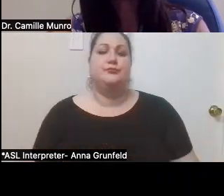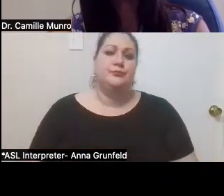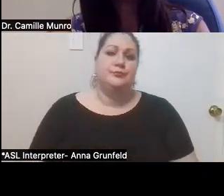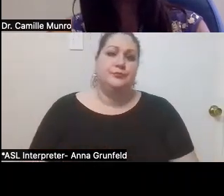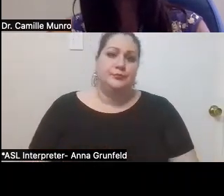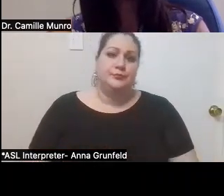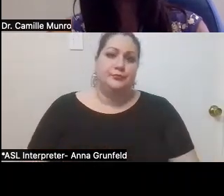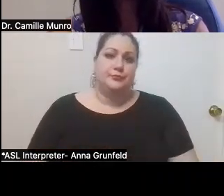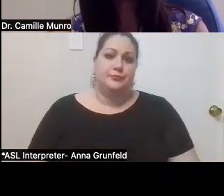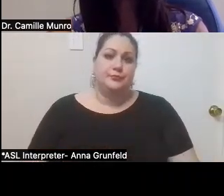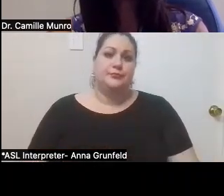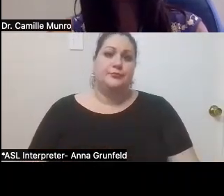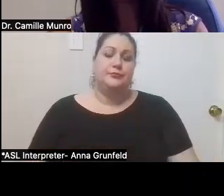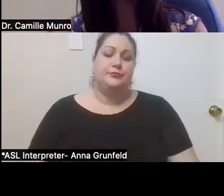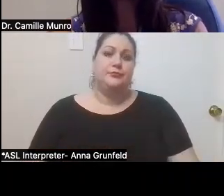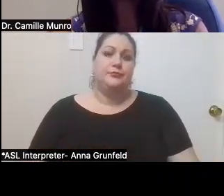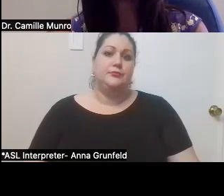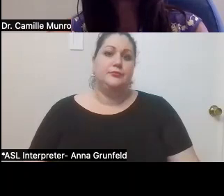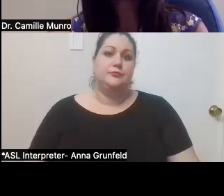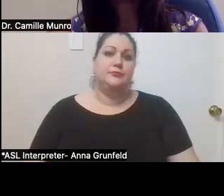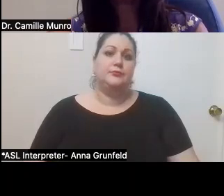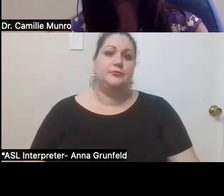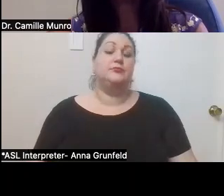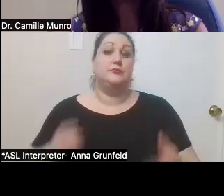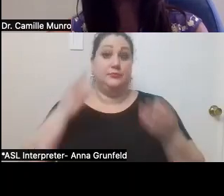While comprehensive data are difficult to come by,